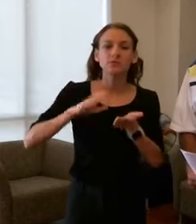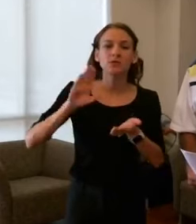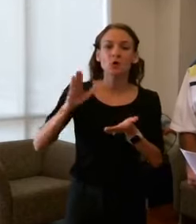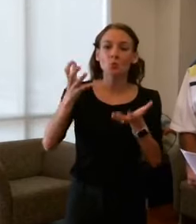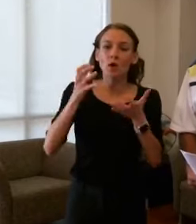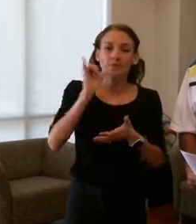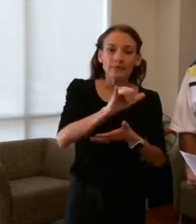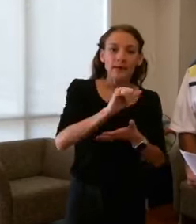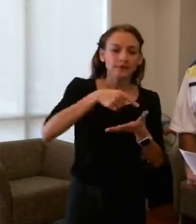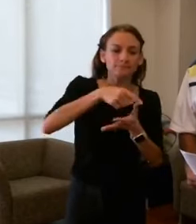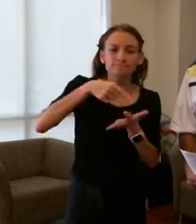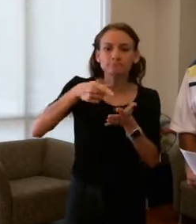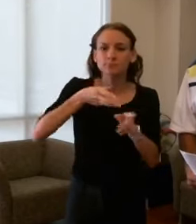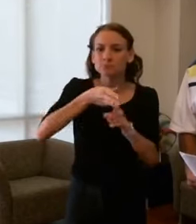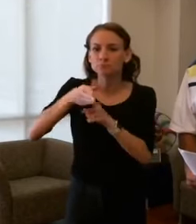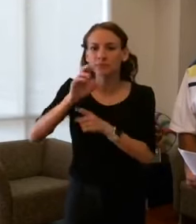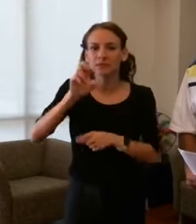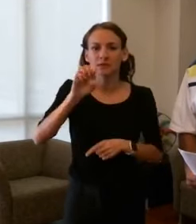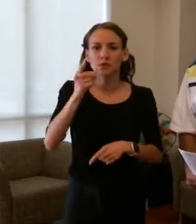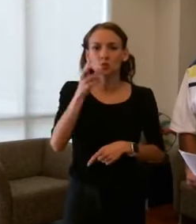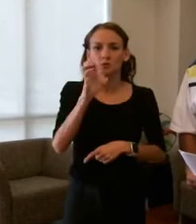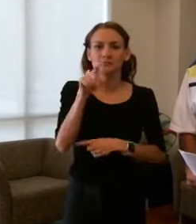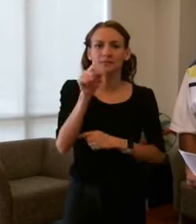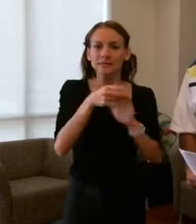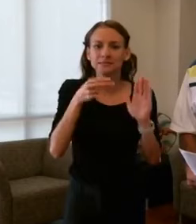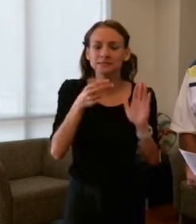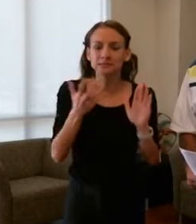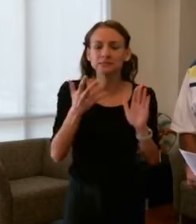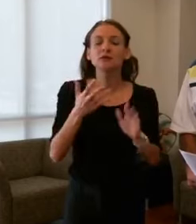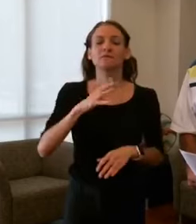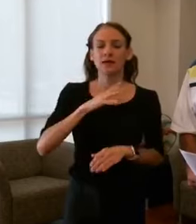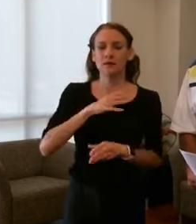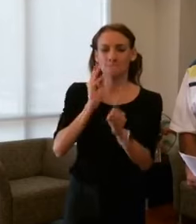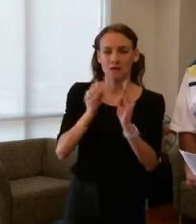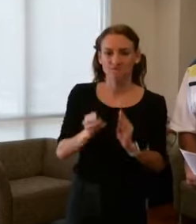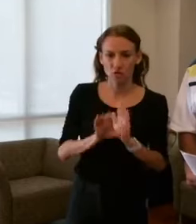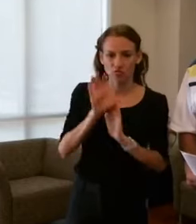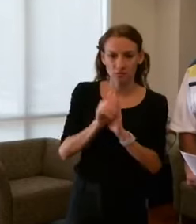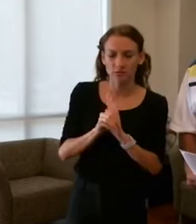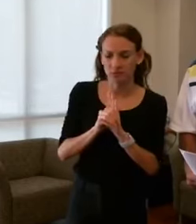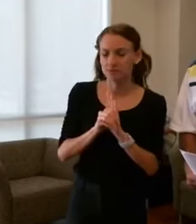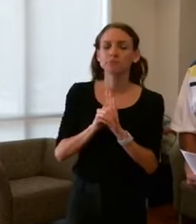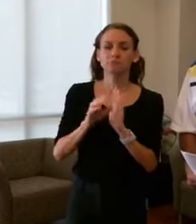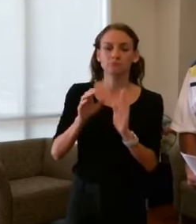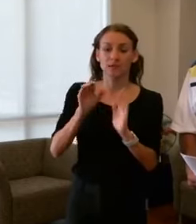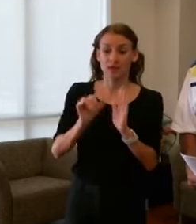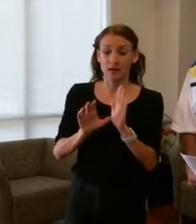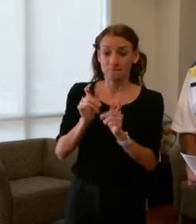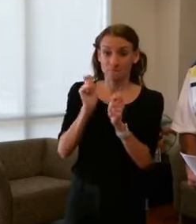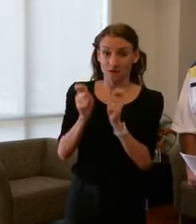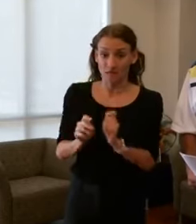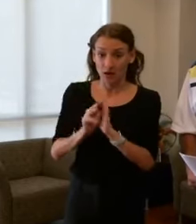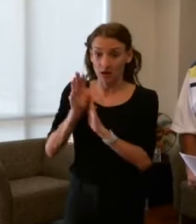and evaluate how significantly does that change the course of study. Let's say an advanced math class.